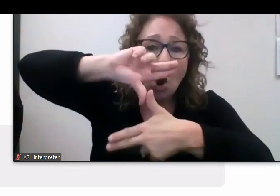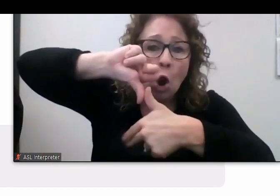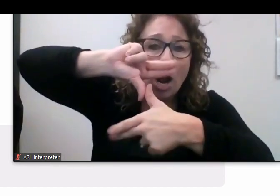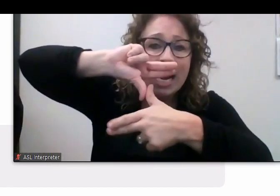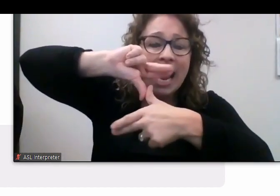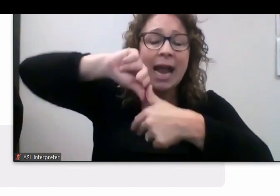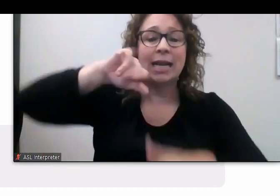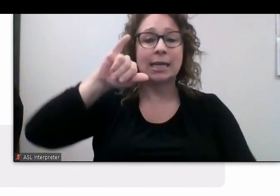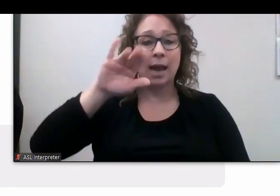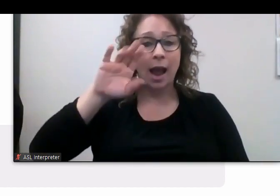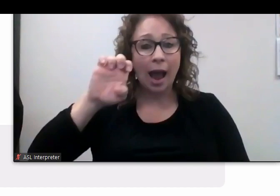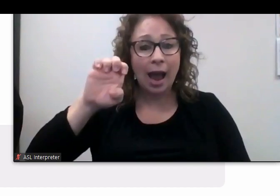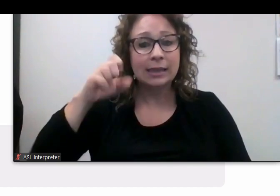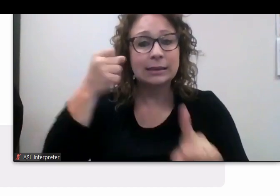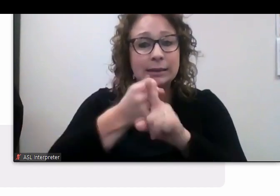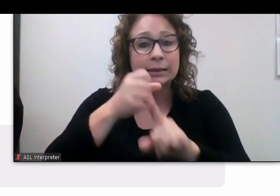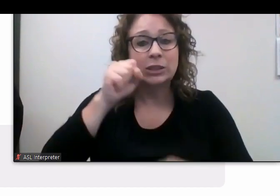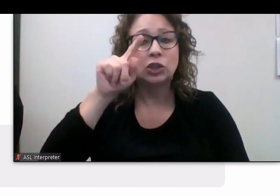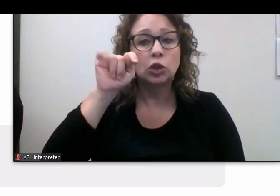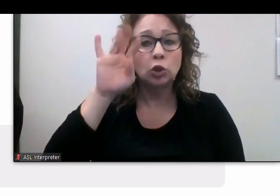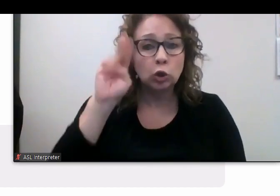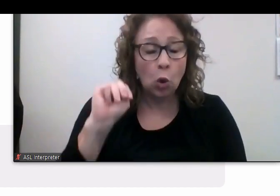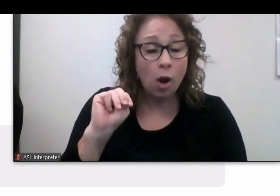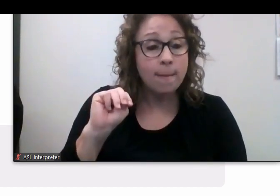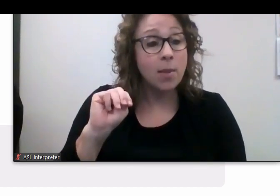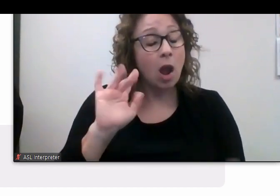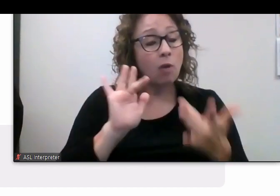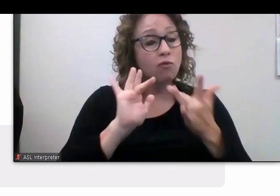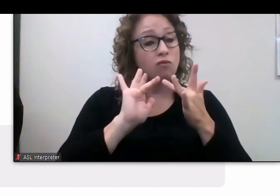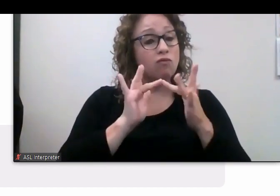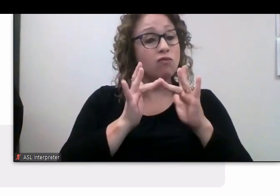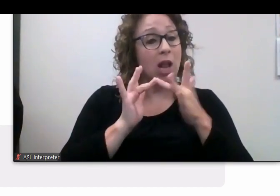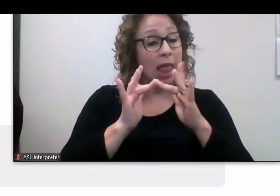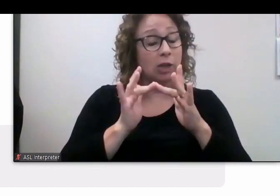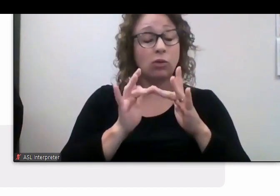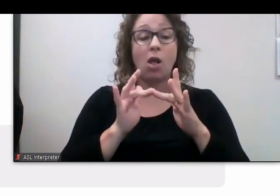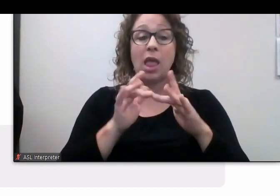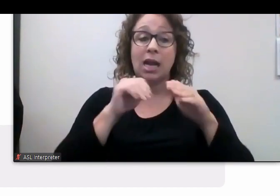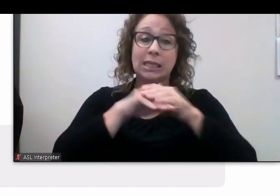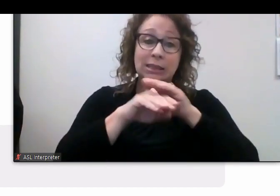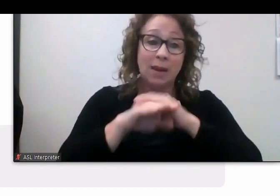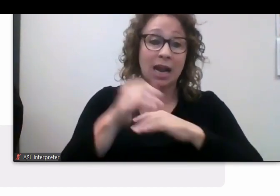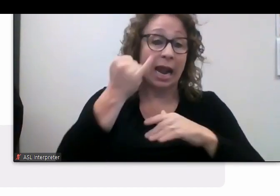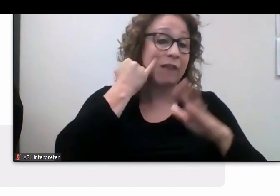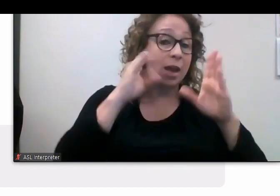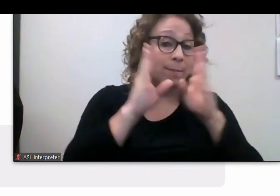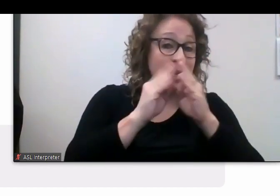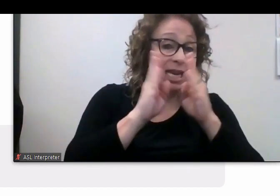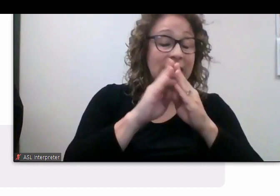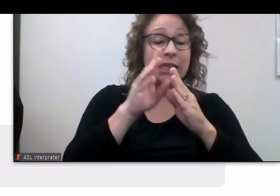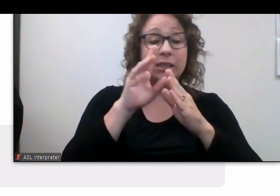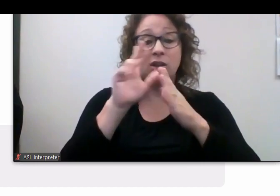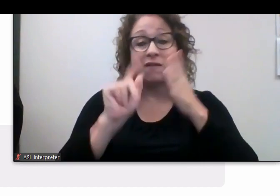So when it comes to online accessibility, whether it's meetings or videos, or other types of online content,